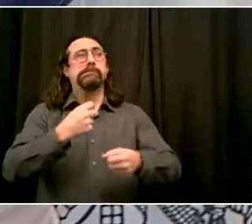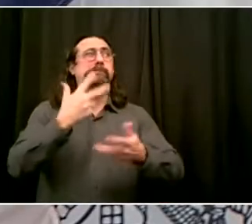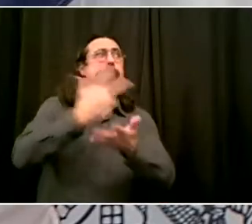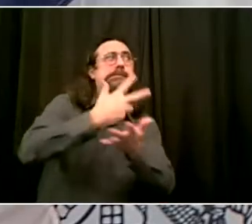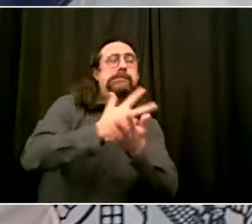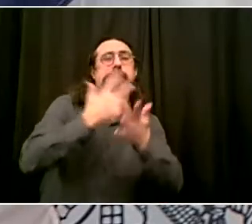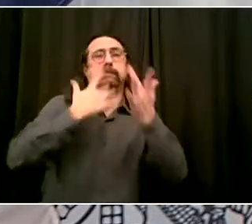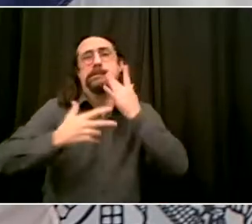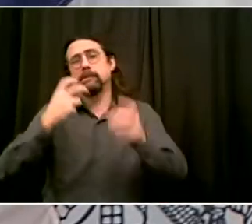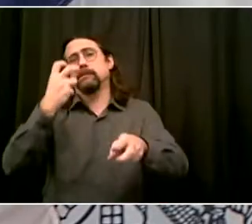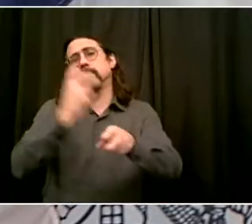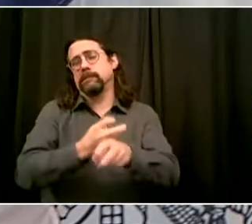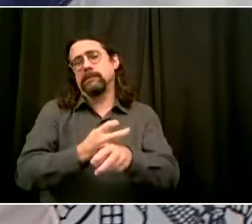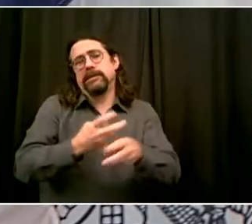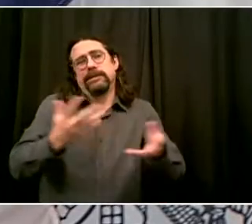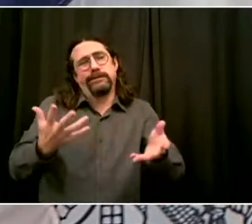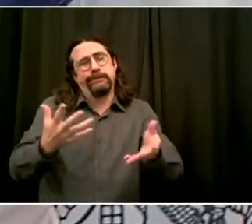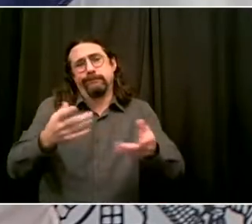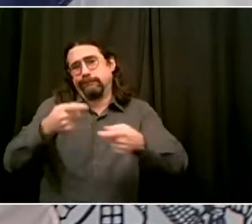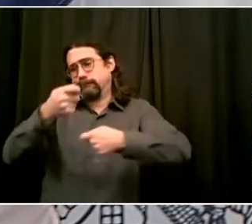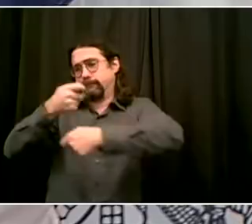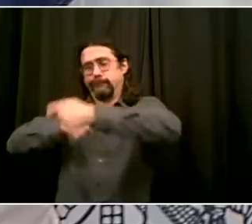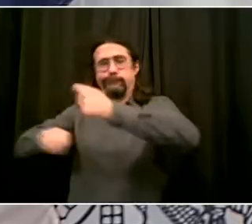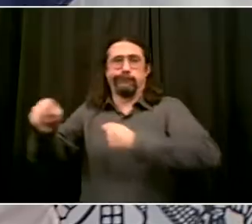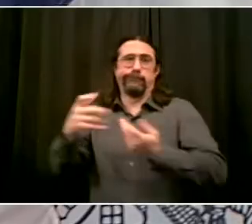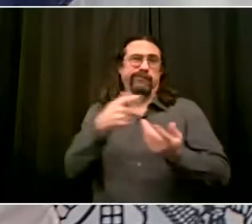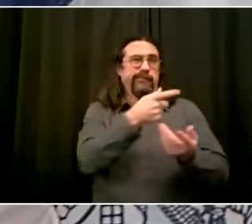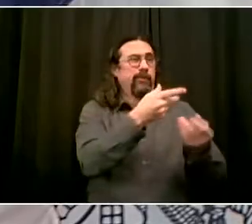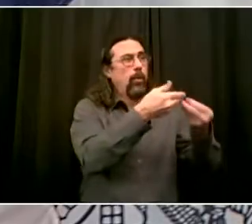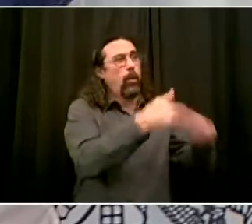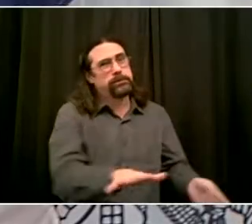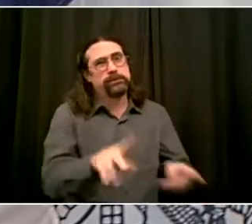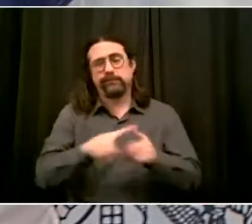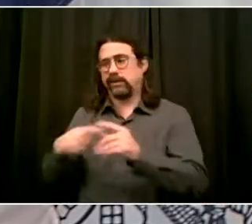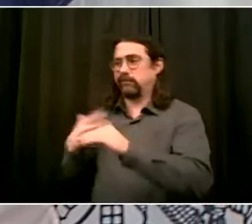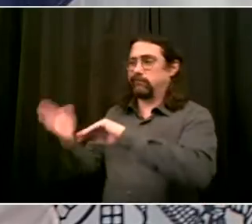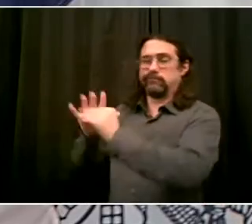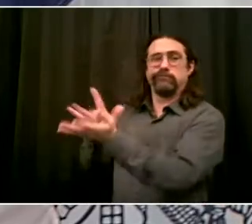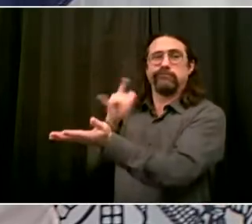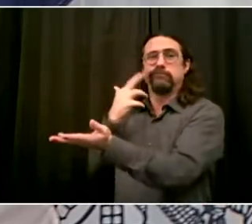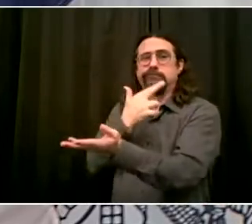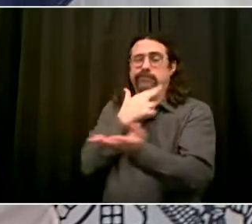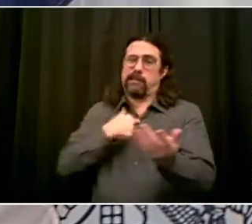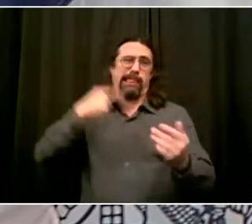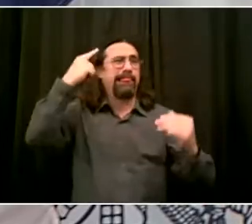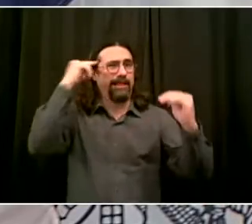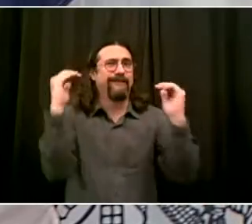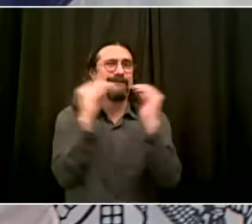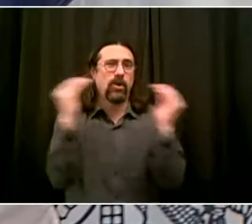OF NEW YORK CITITY. THE NEXT IS MARSHA FROM WCBS.